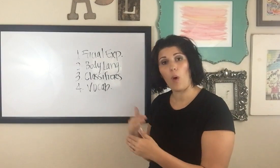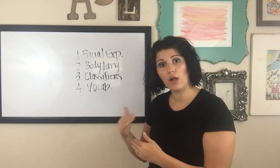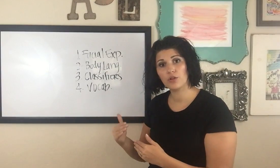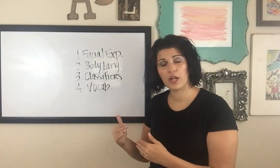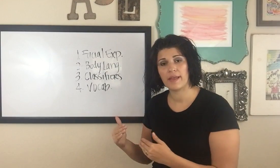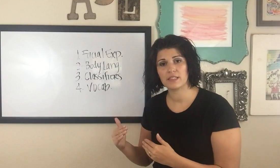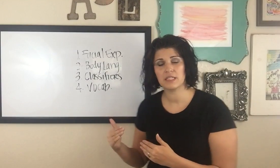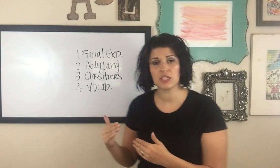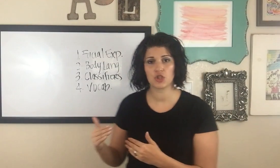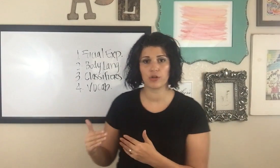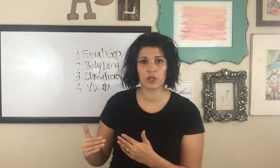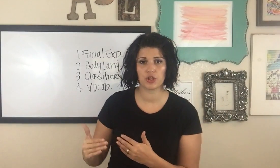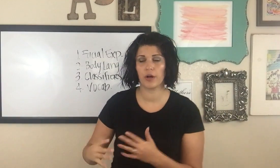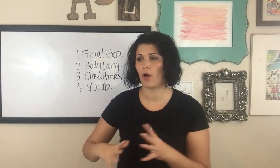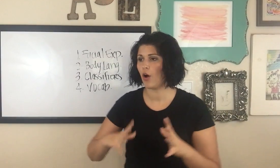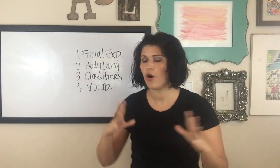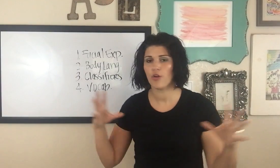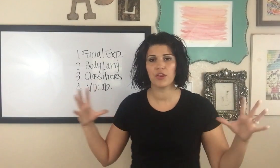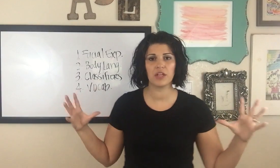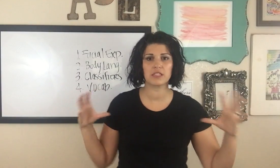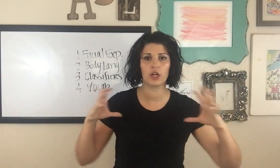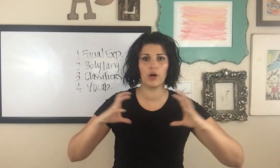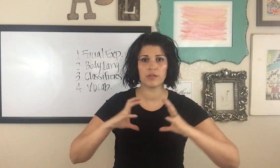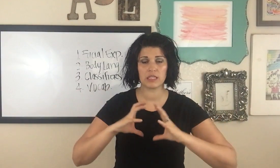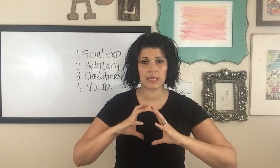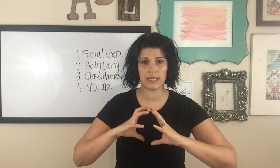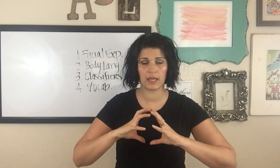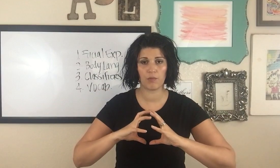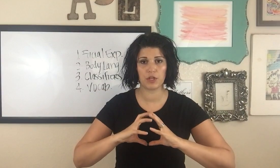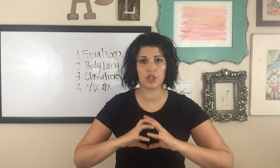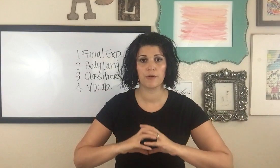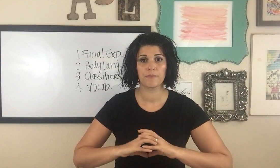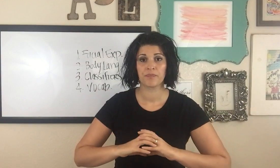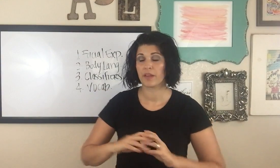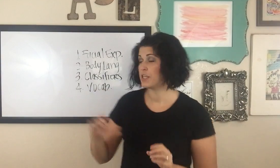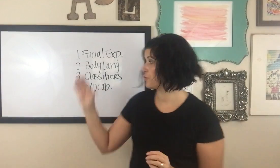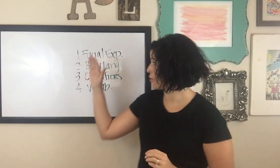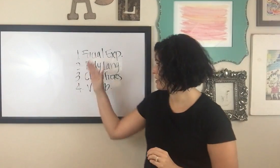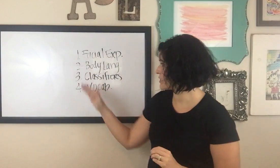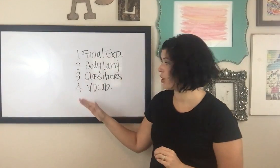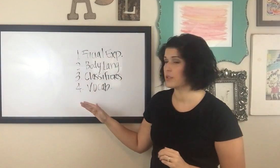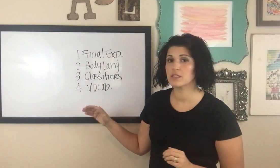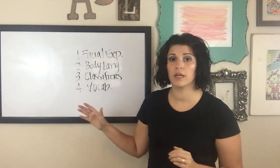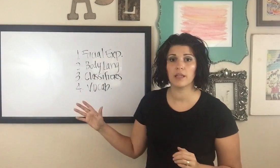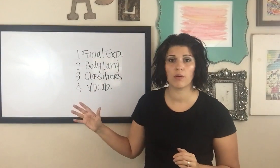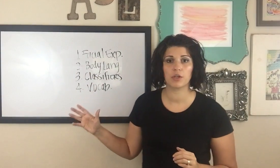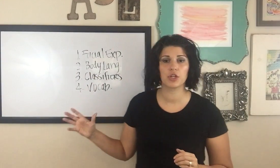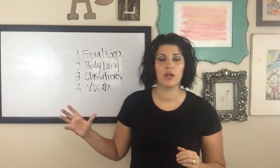while learning that sentence structure and all the things that go into sign language, these four things that go into sign language,